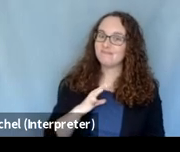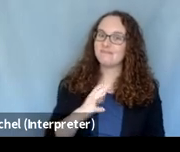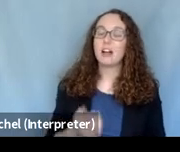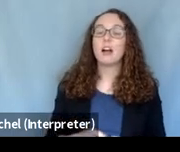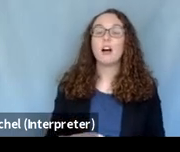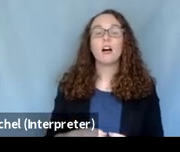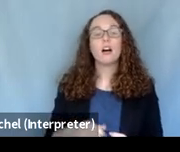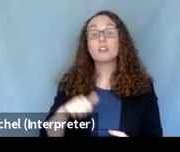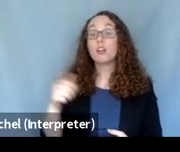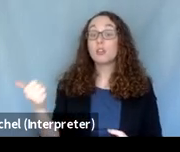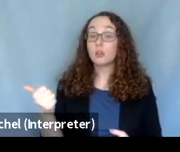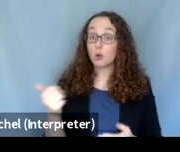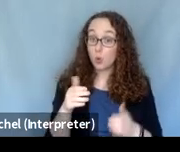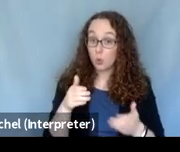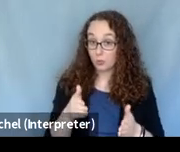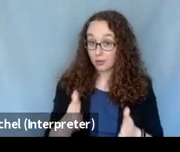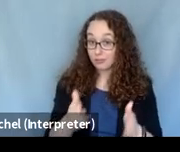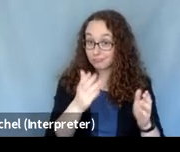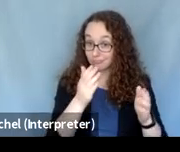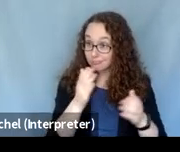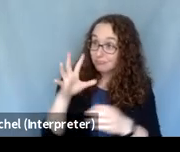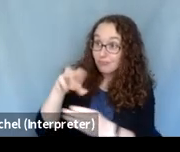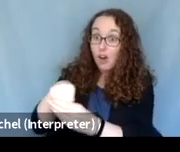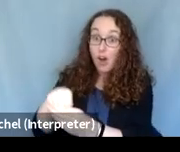opportunities is to get involved with student clubs.